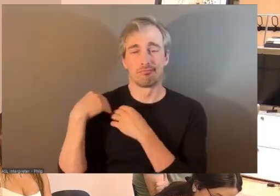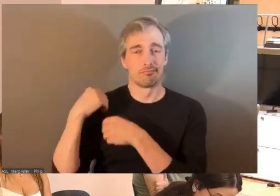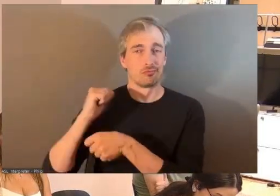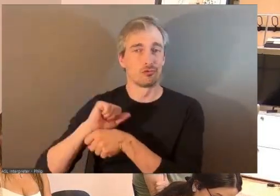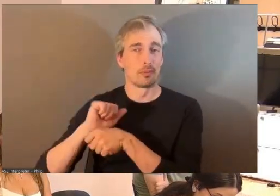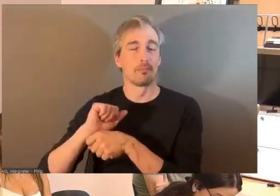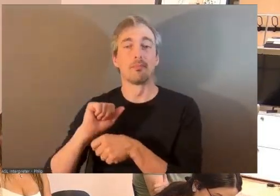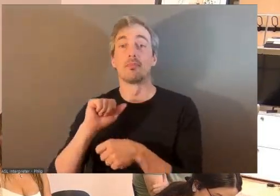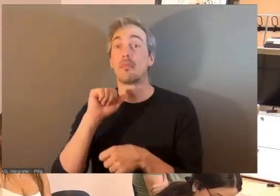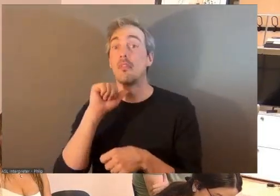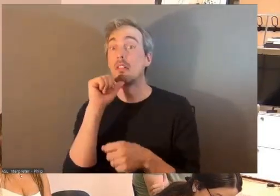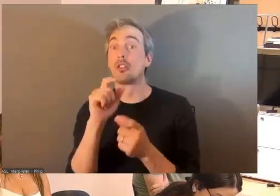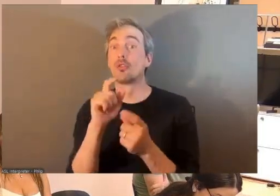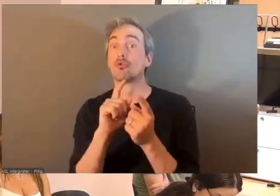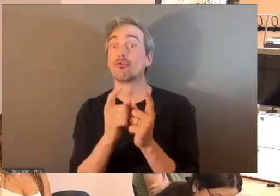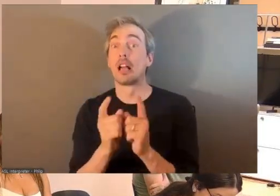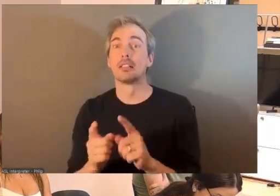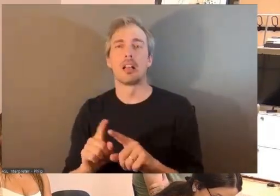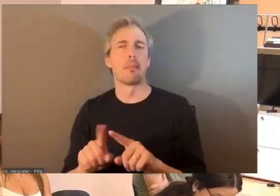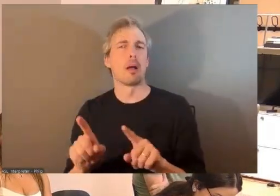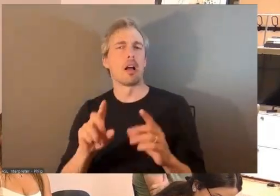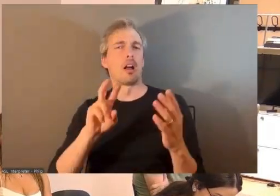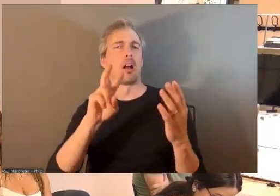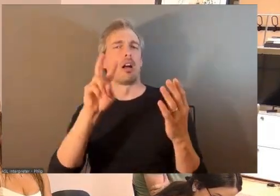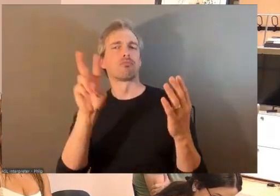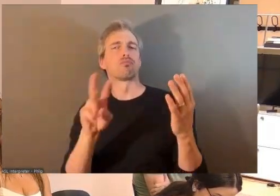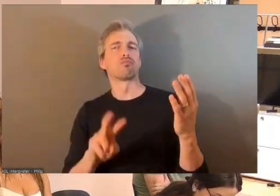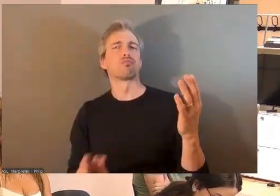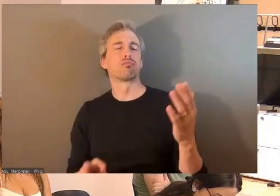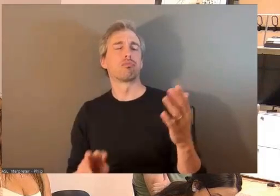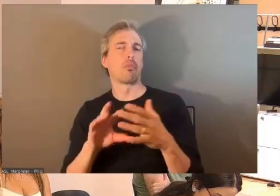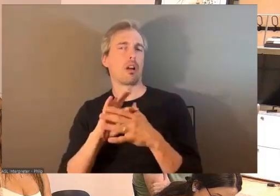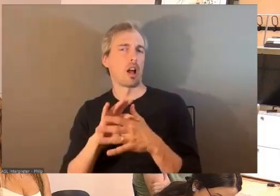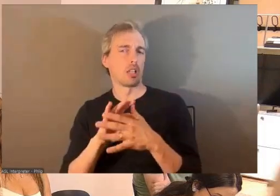the content that the machine writes? That sort of thing? Yes, yes, yes.